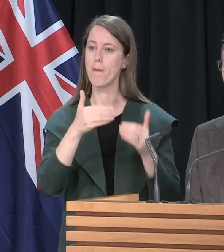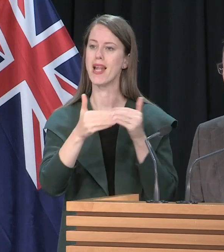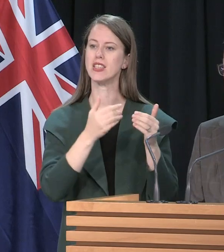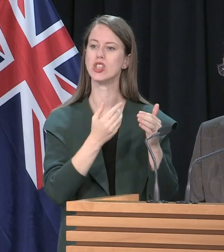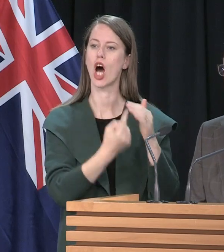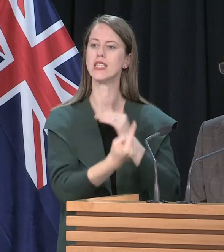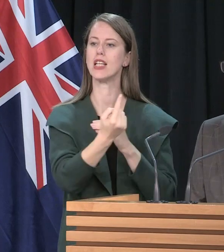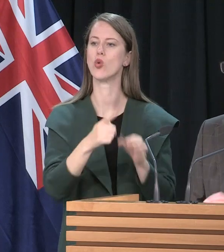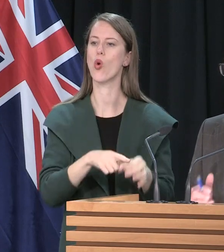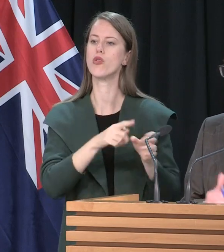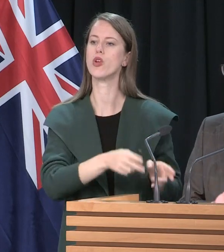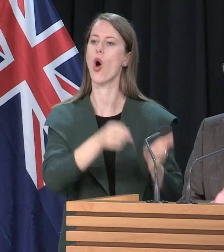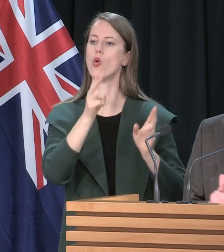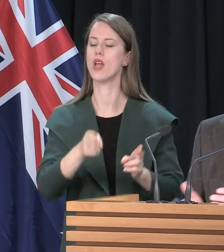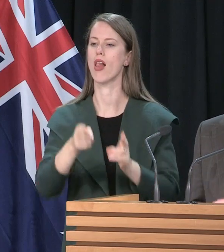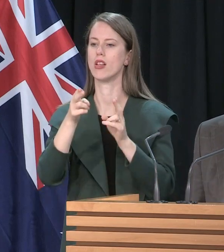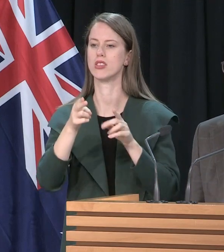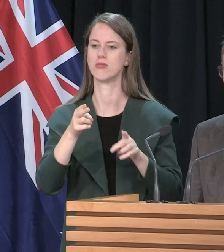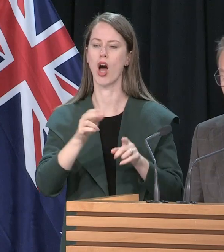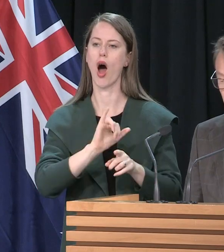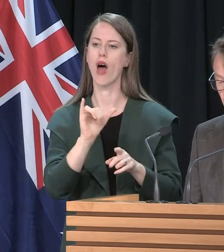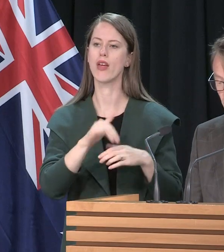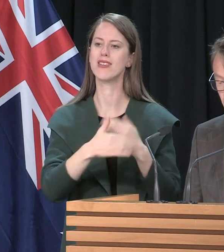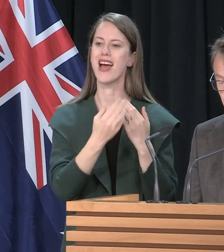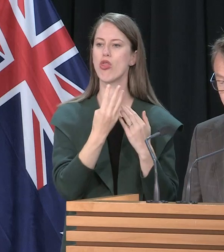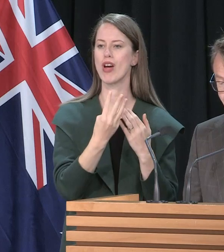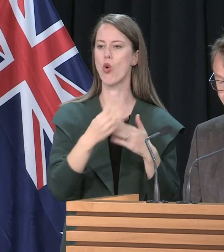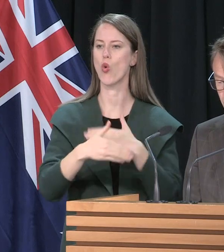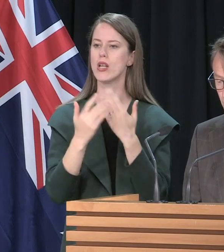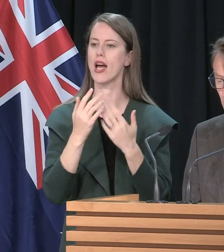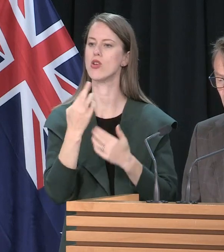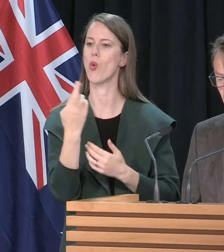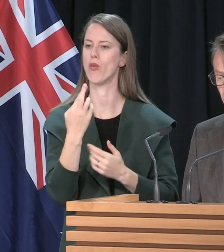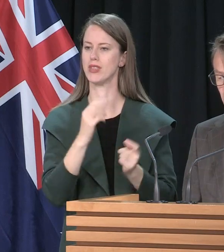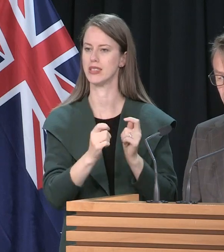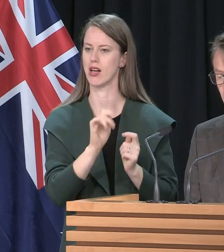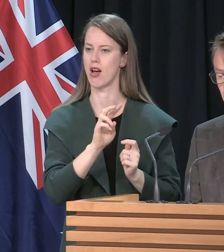those - 902 were testing of people in managed isolation